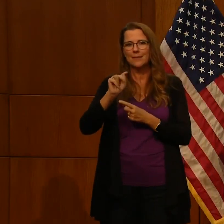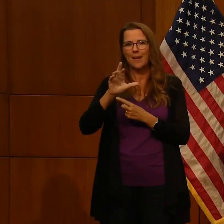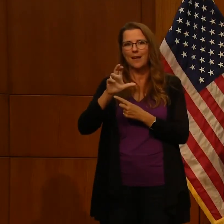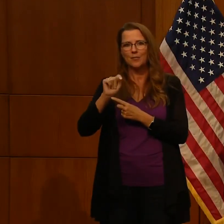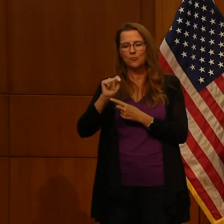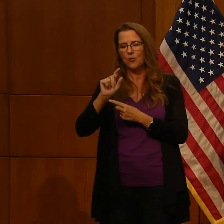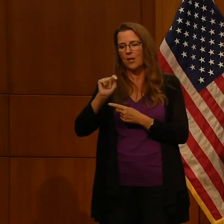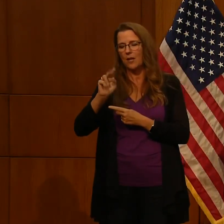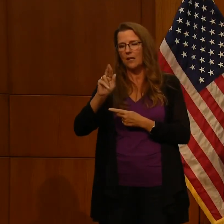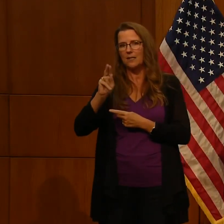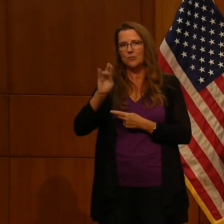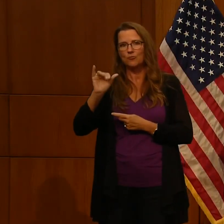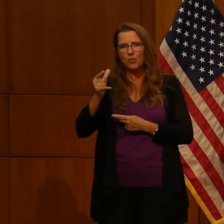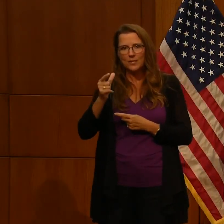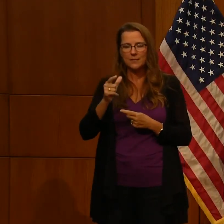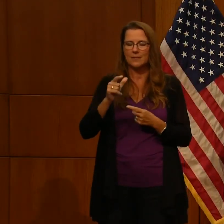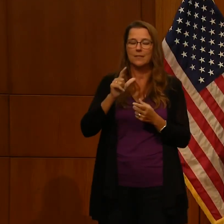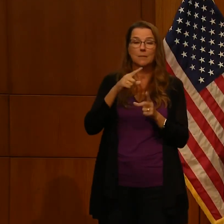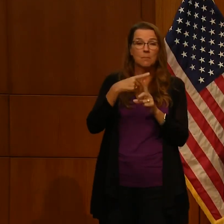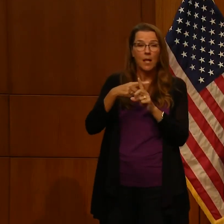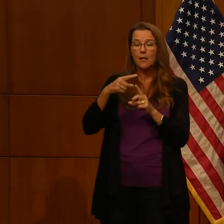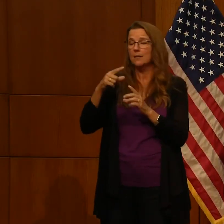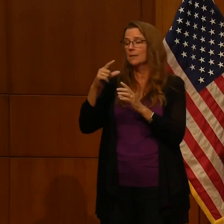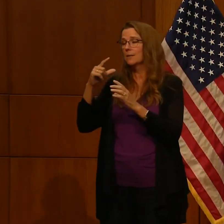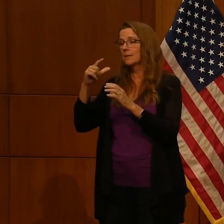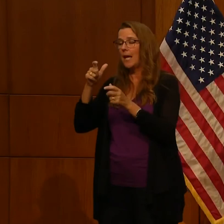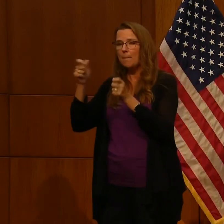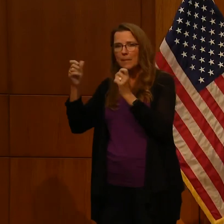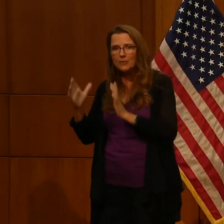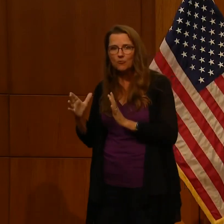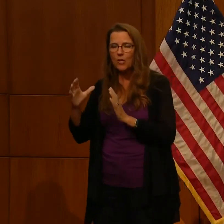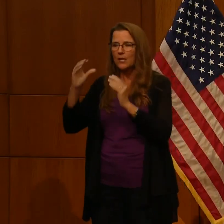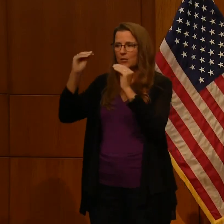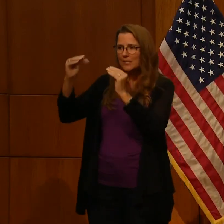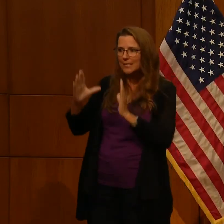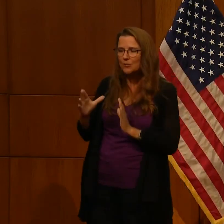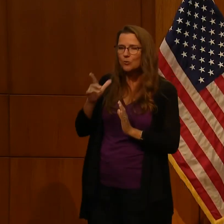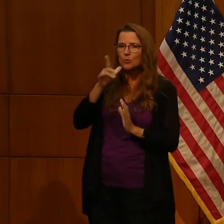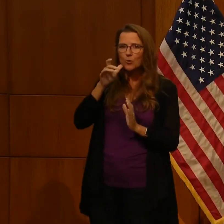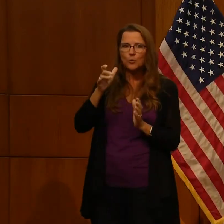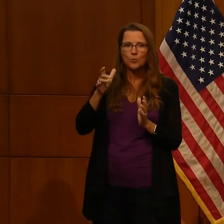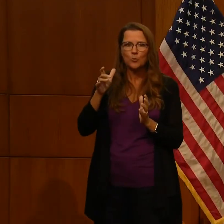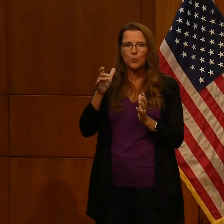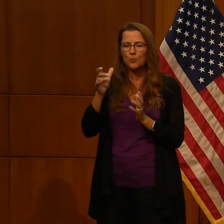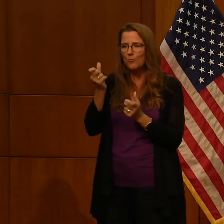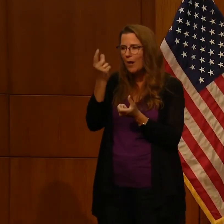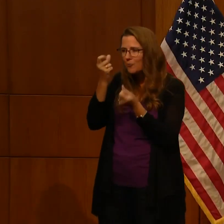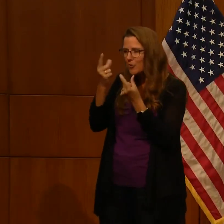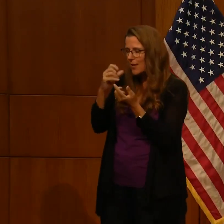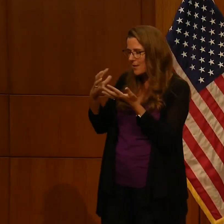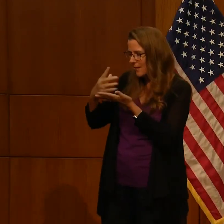FULL TIME JOBS IN ADDITION TO CONTACT TRACING, BUT. OUR ADMINISTRATORS AND TEACHERS AND